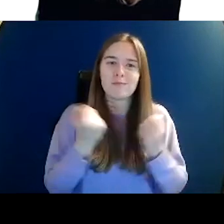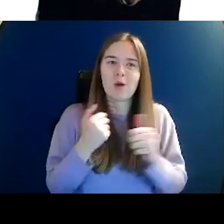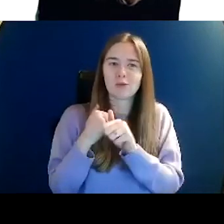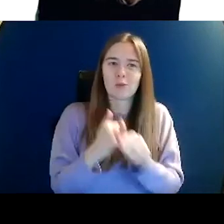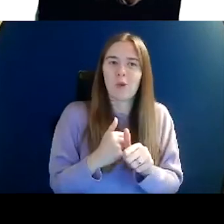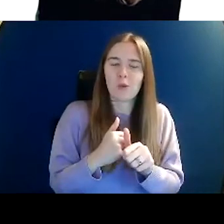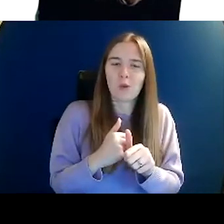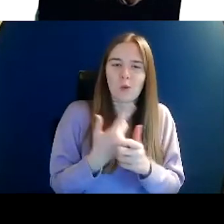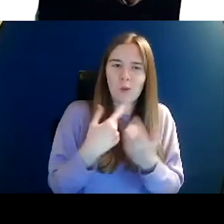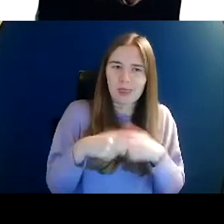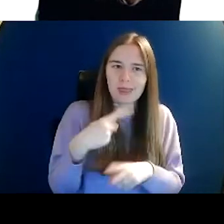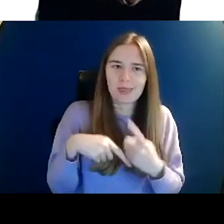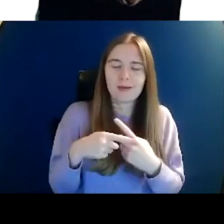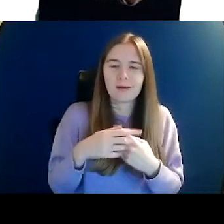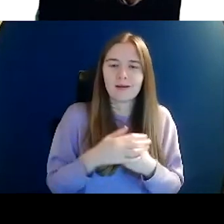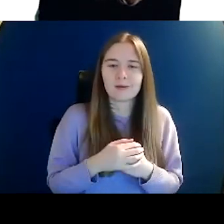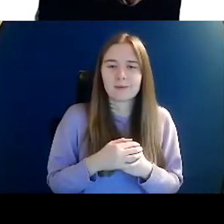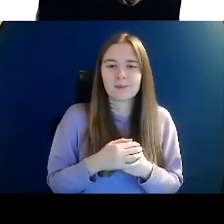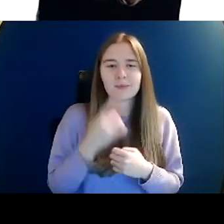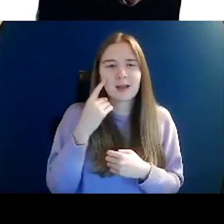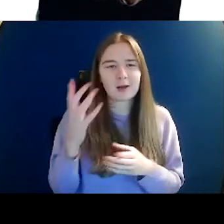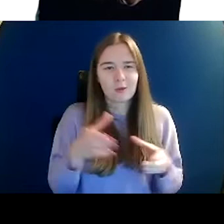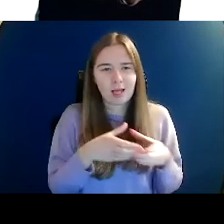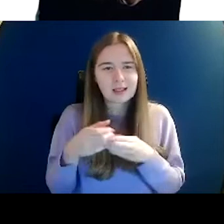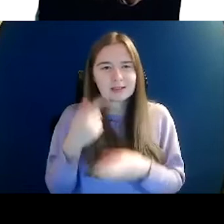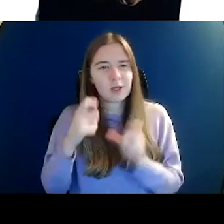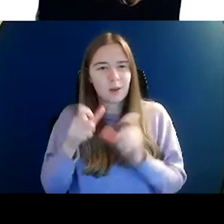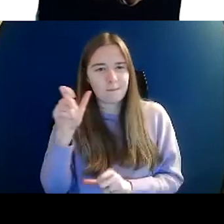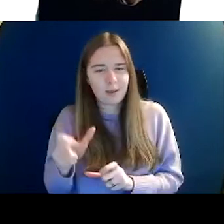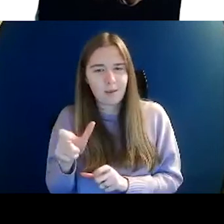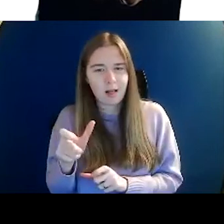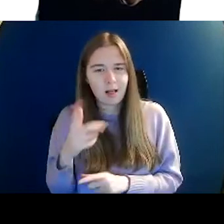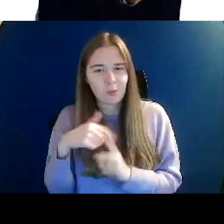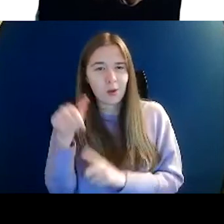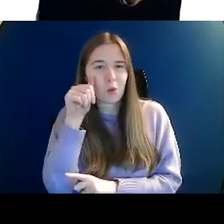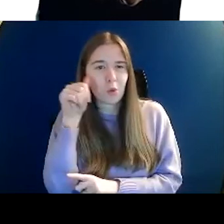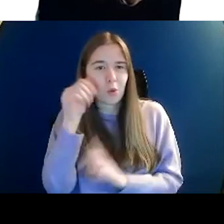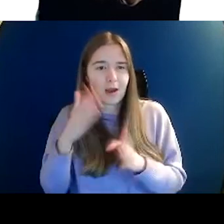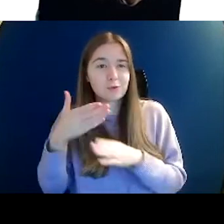I think we have enough, as a collective of young people, to know that we have to act now,